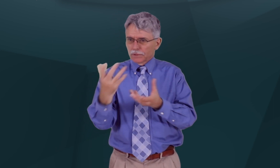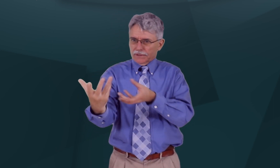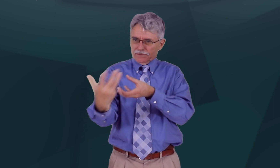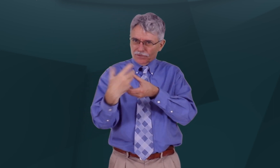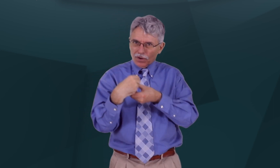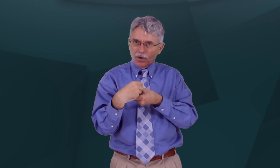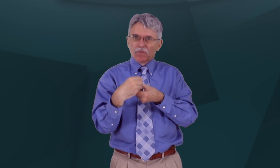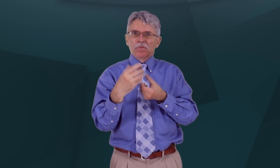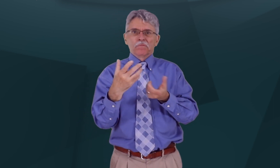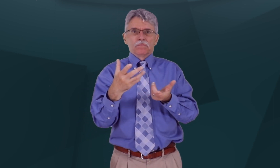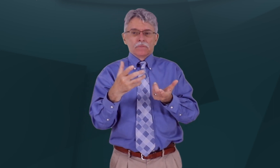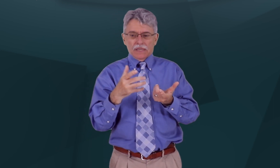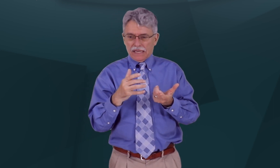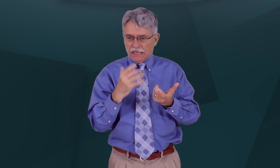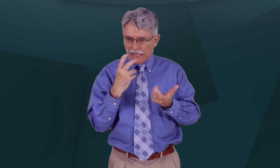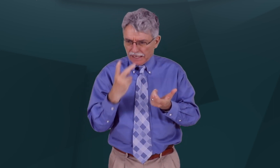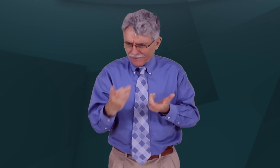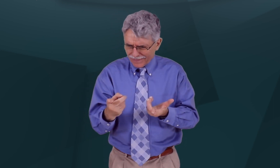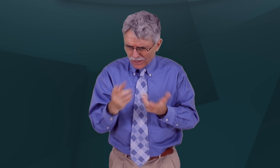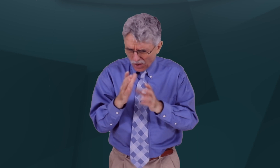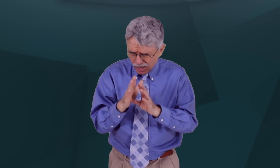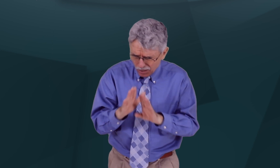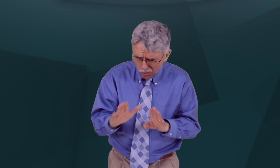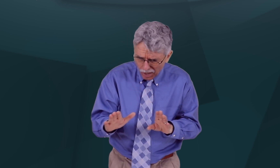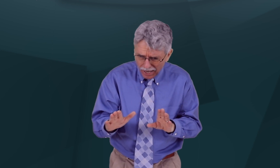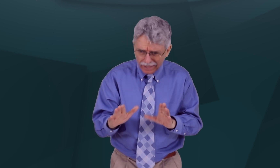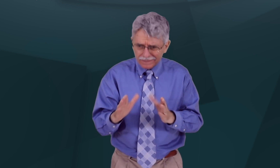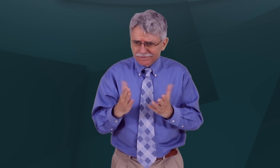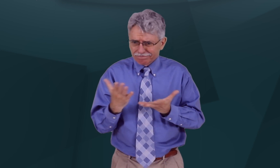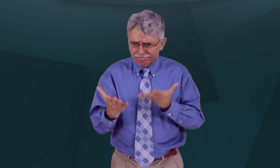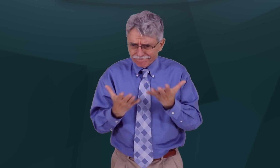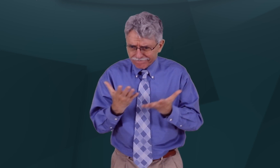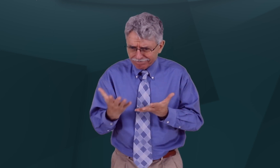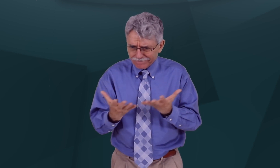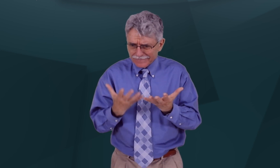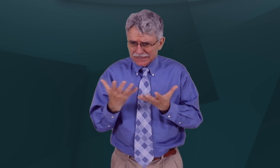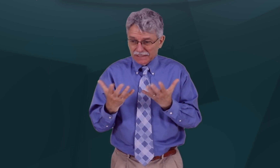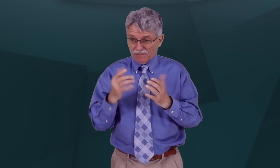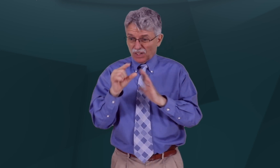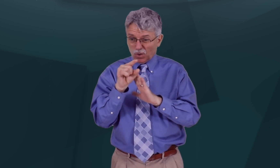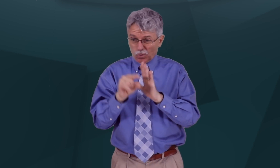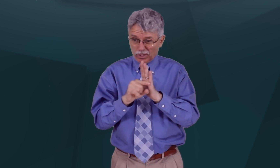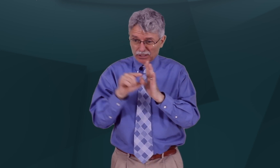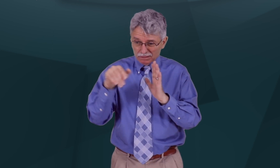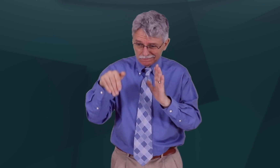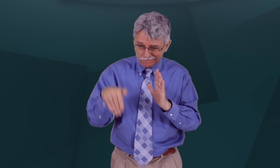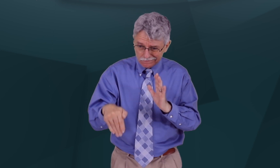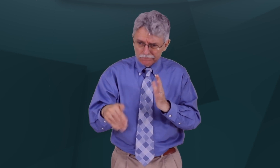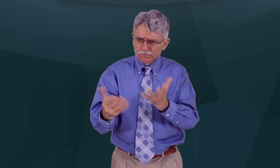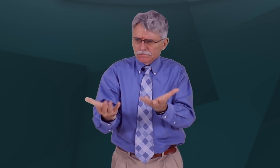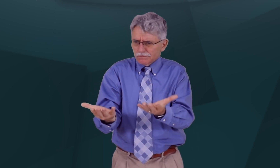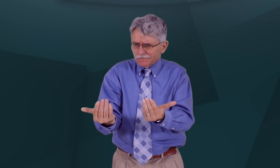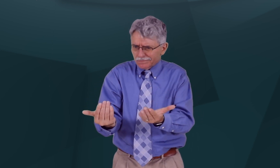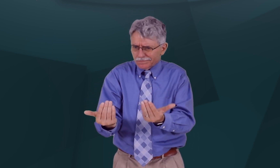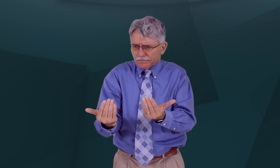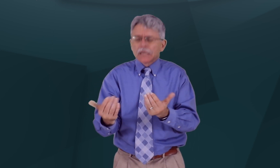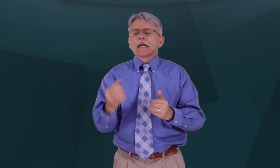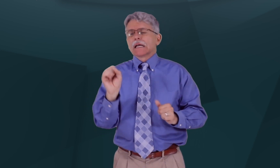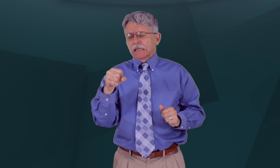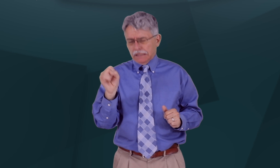So involve them in those conversations. If you see they're quiet, if you see that their grades are going a little bit downhill, involve them.